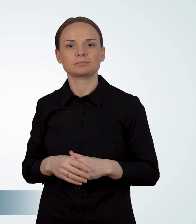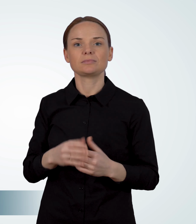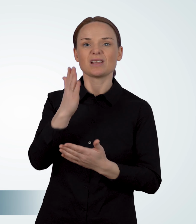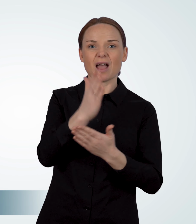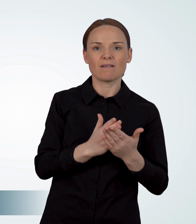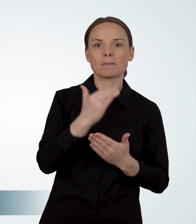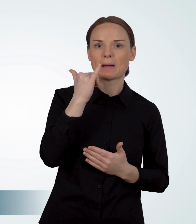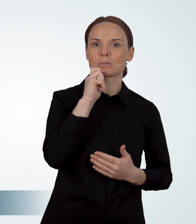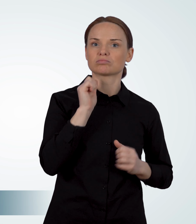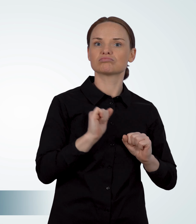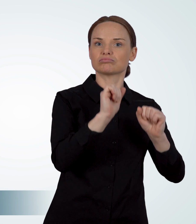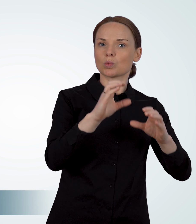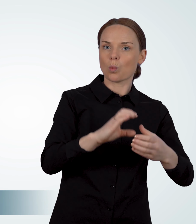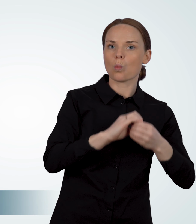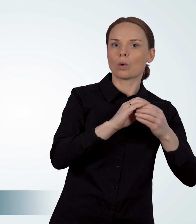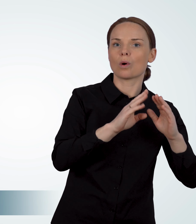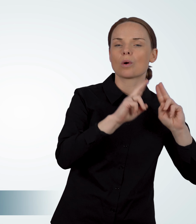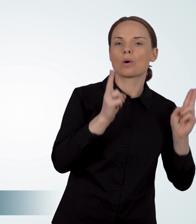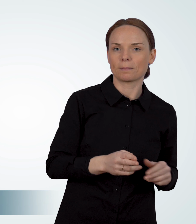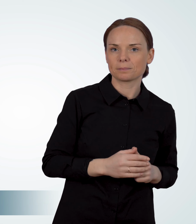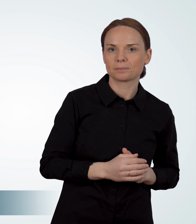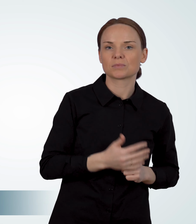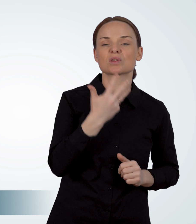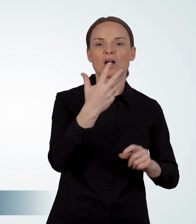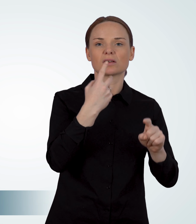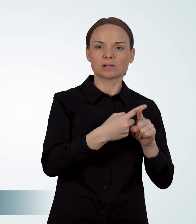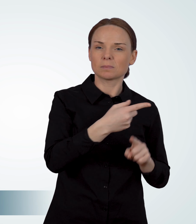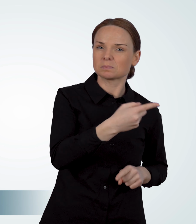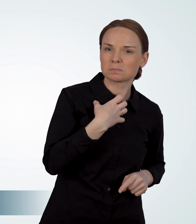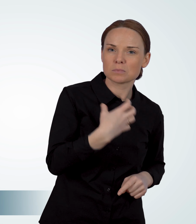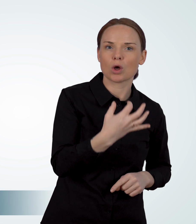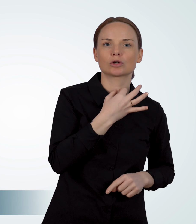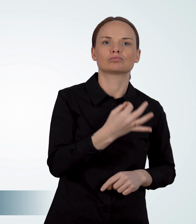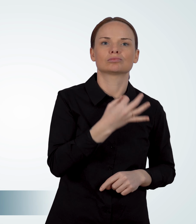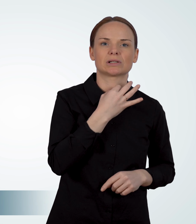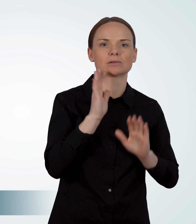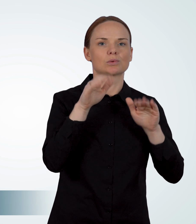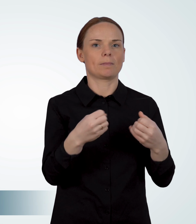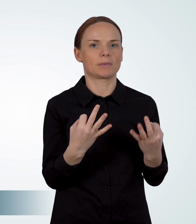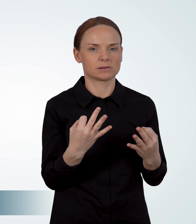Indigenous peoples are half as likely to own their home, 9 times more likely to be homeless